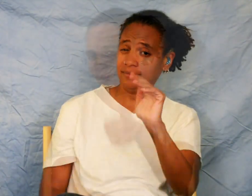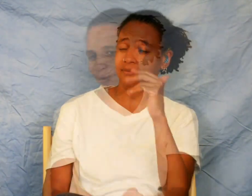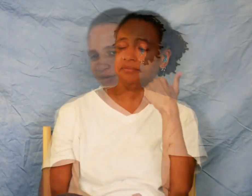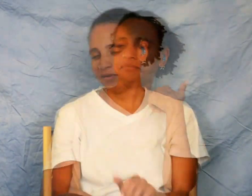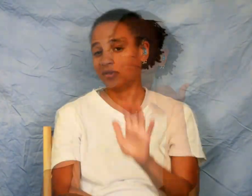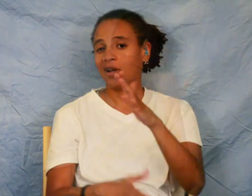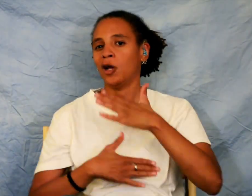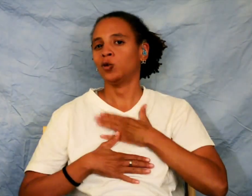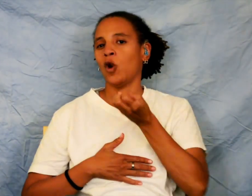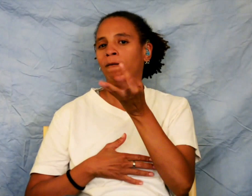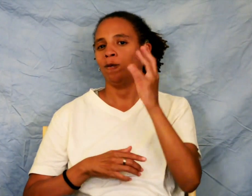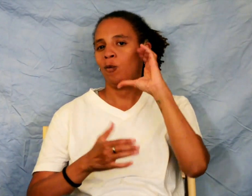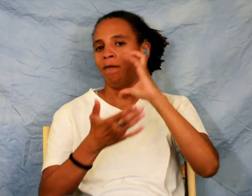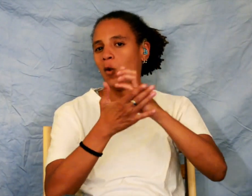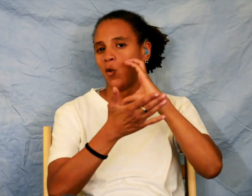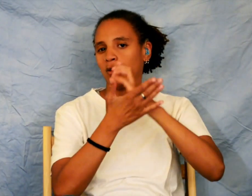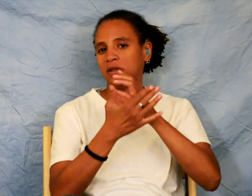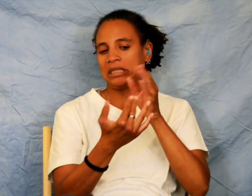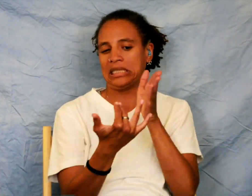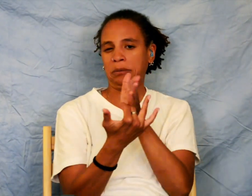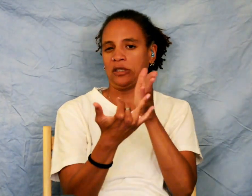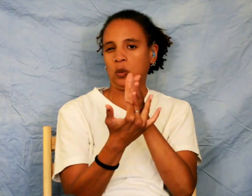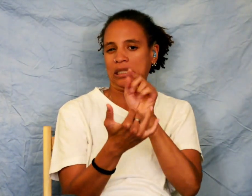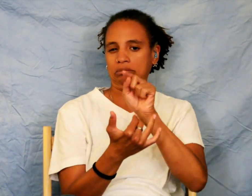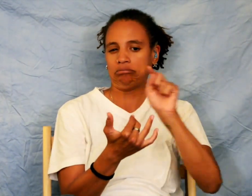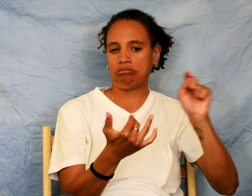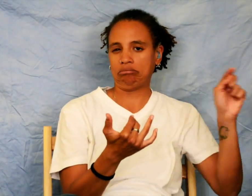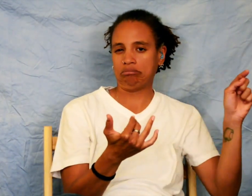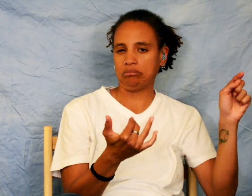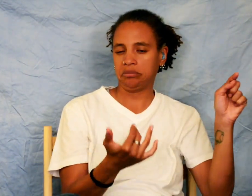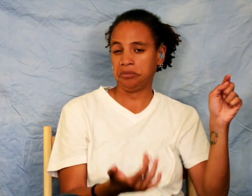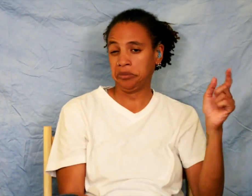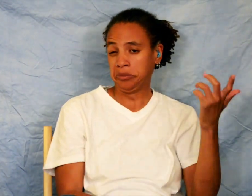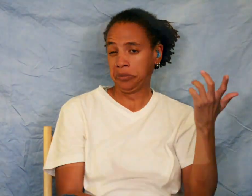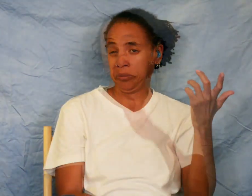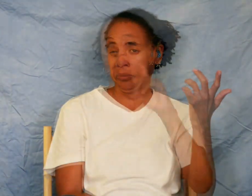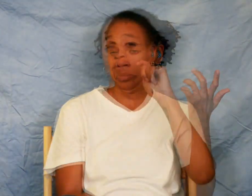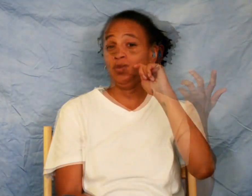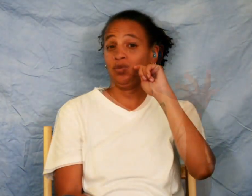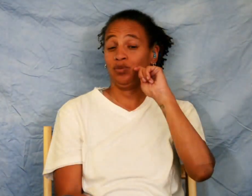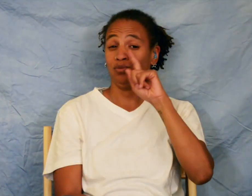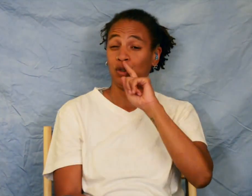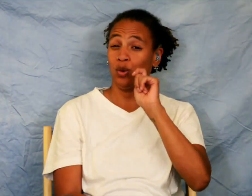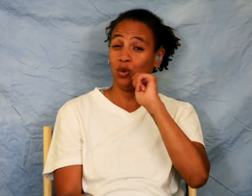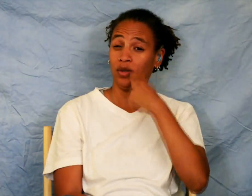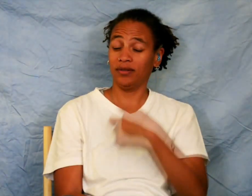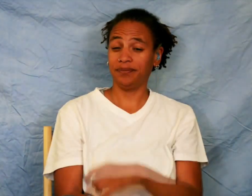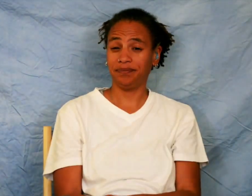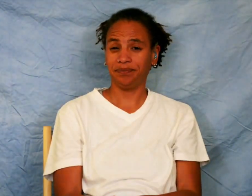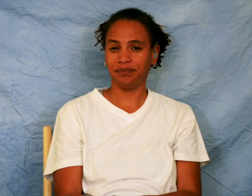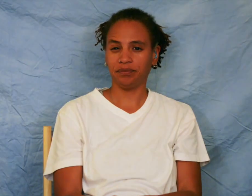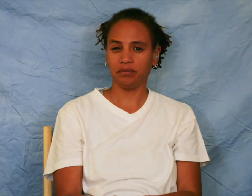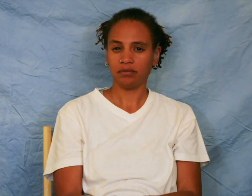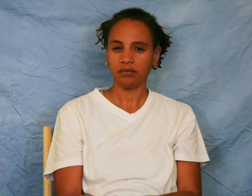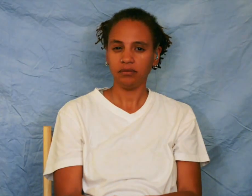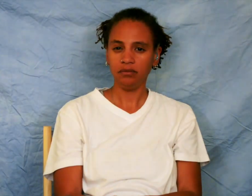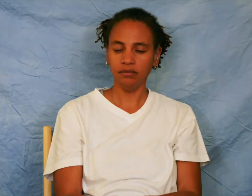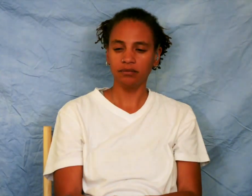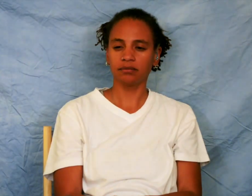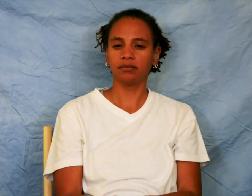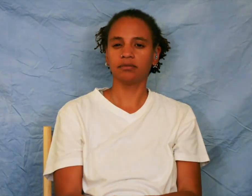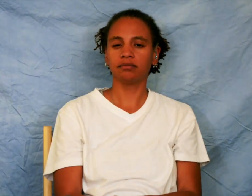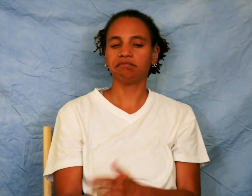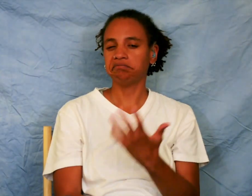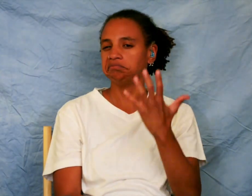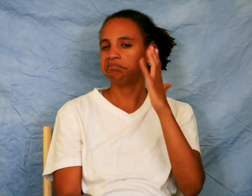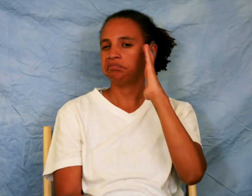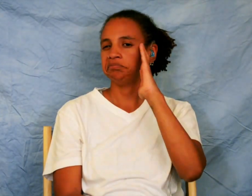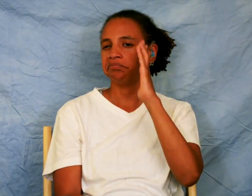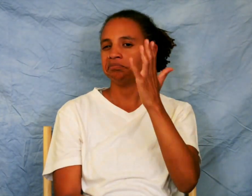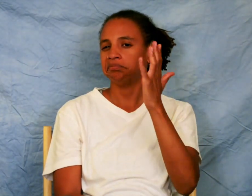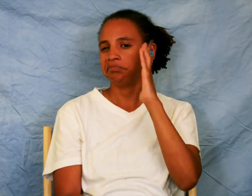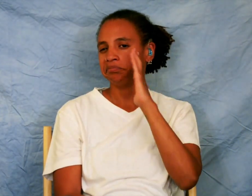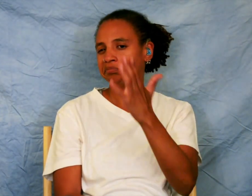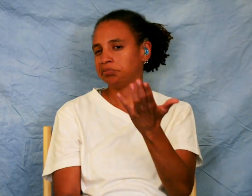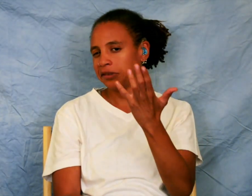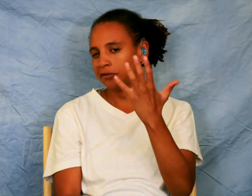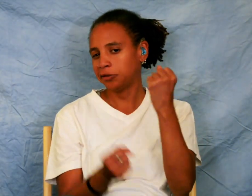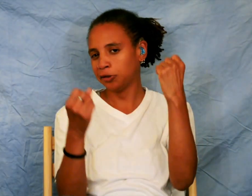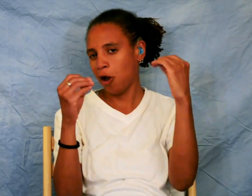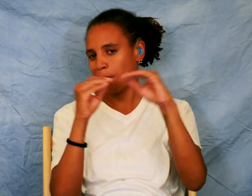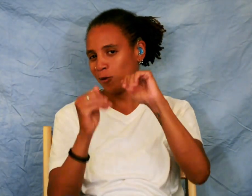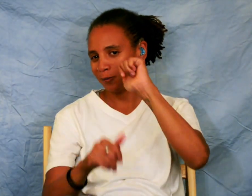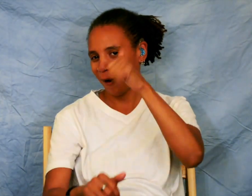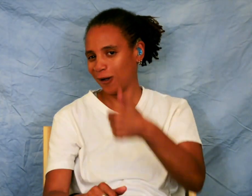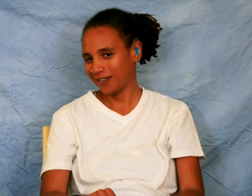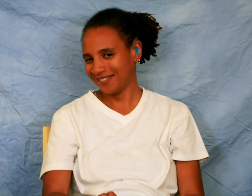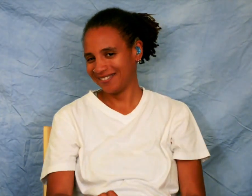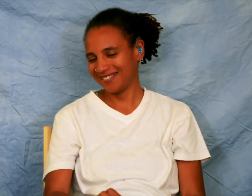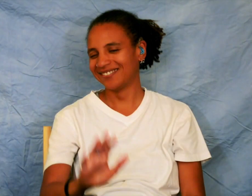insert into the vlog. It's cool so far. Cool! I'll vlog more tomorrow. Have a good night!